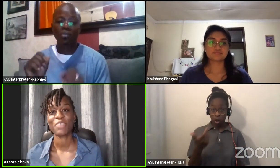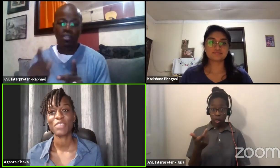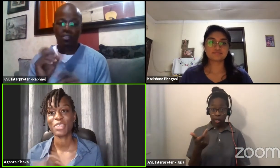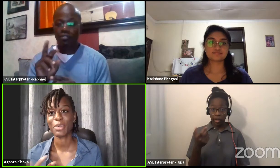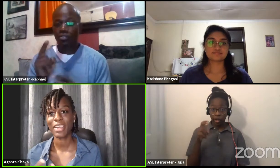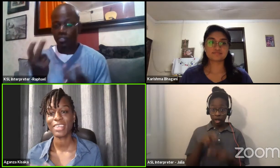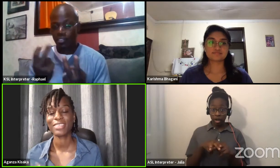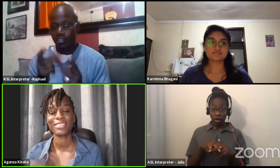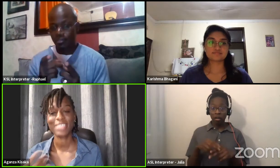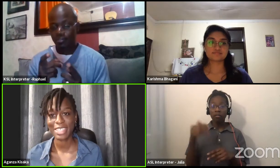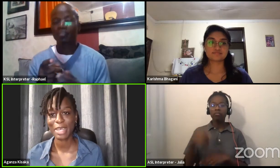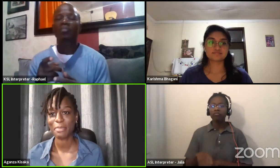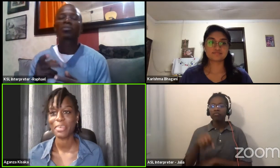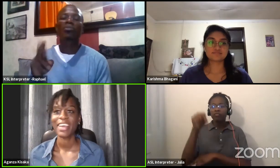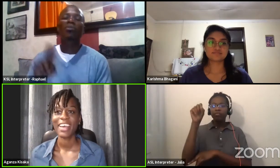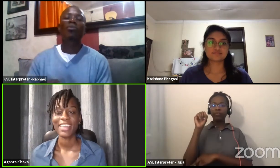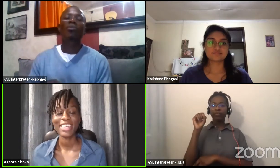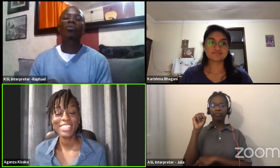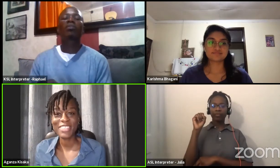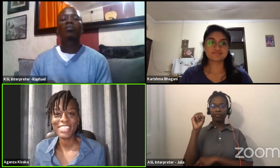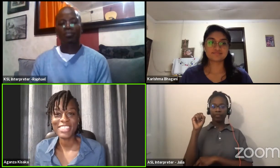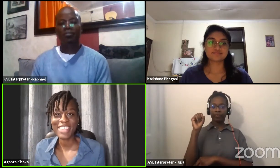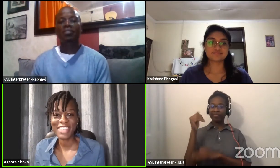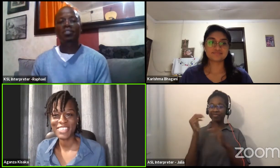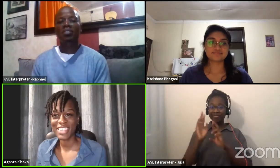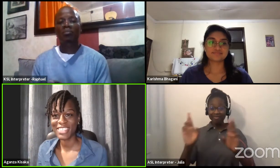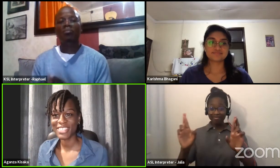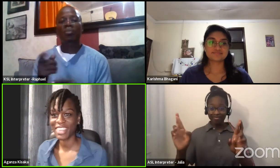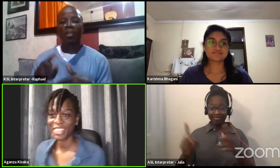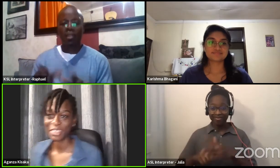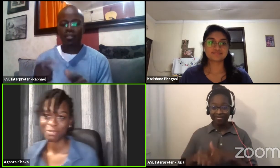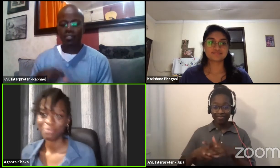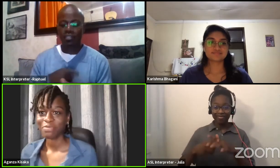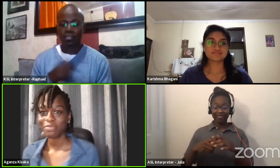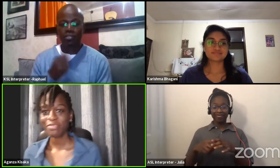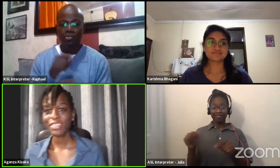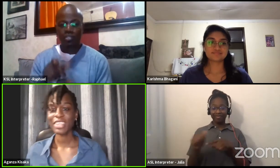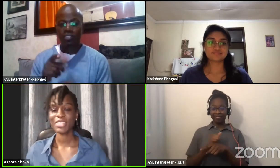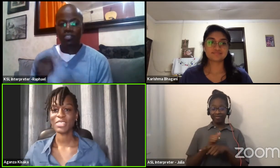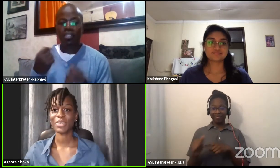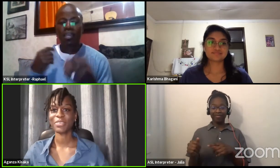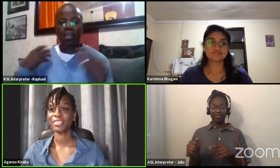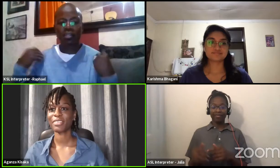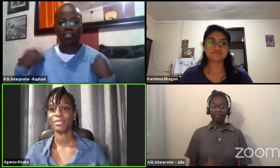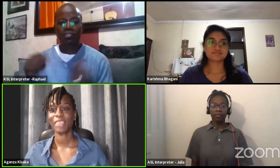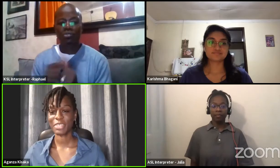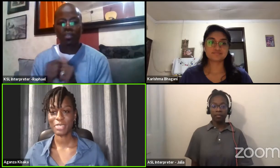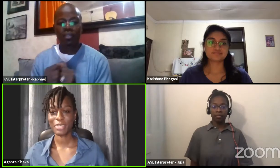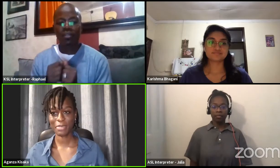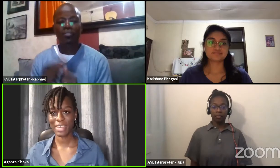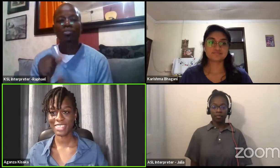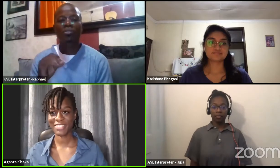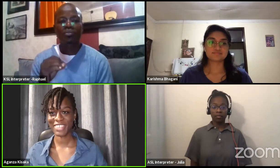or if in your bed sit up, and let's do these exercises together. So Karishma is your back straight?